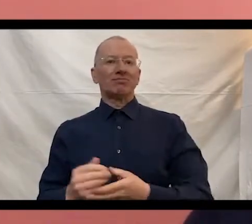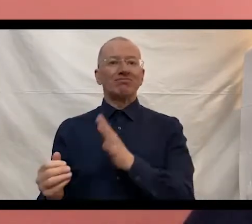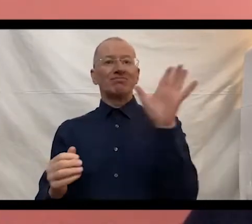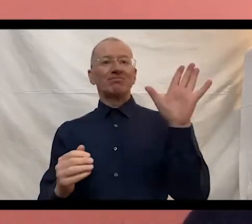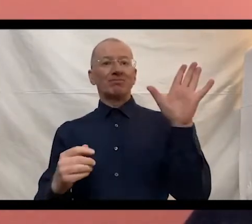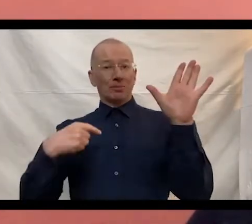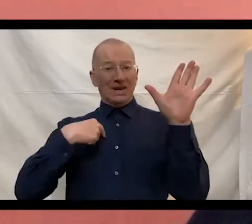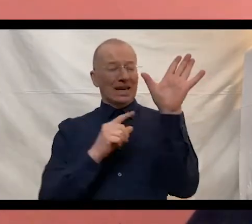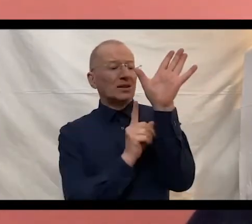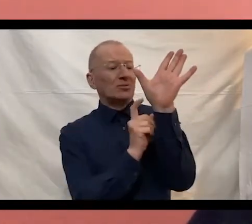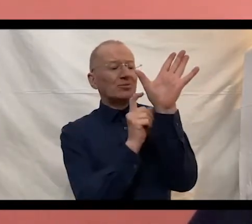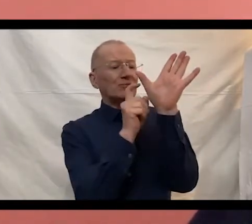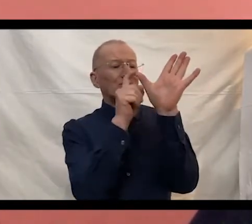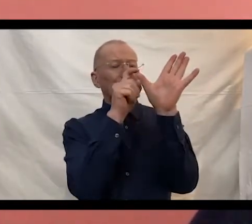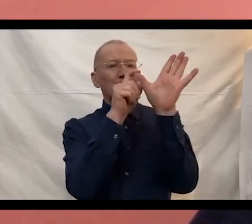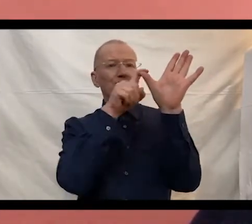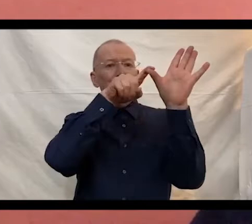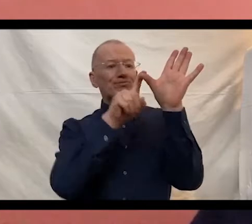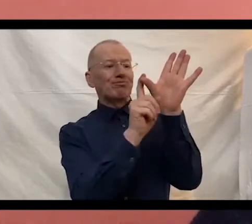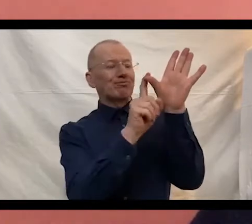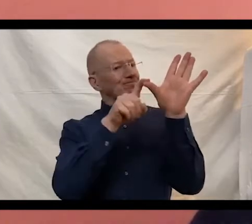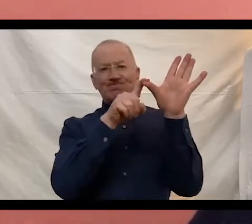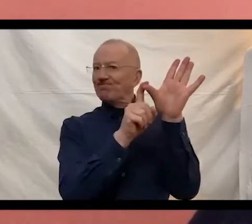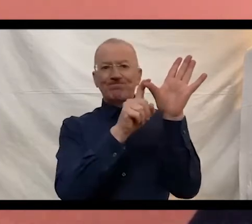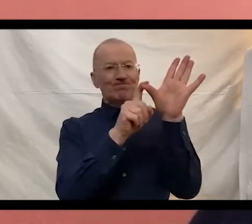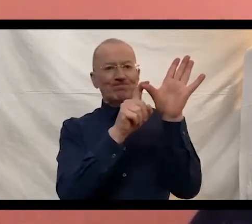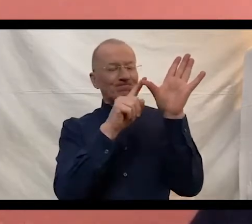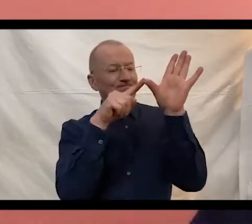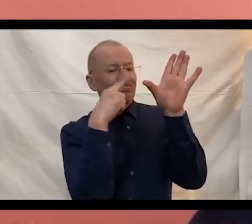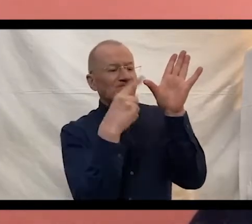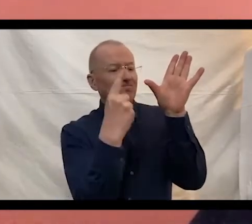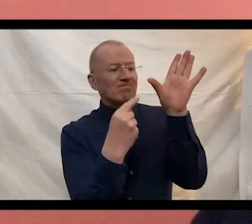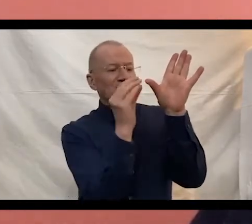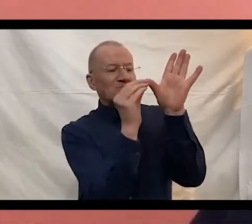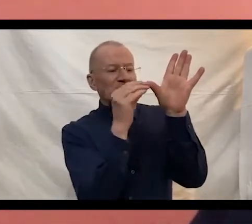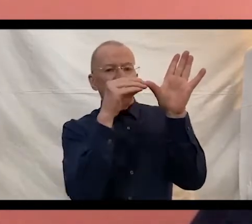I didn’t hang upside down from a branch, and weave a chrysalis